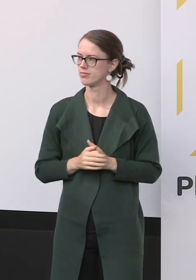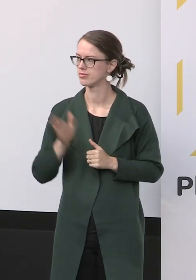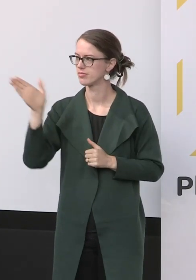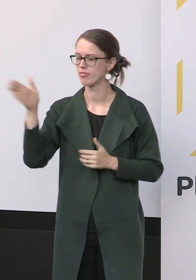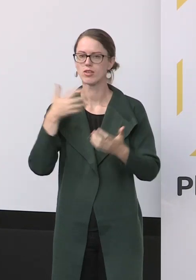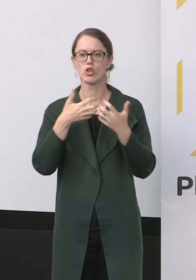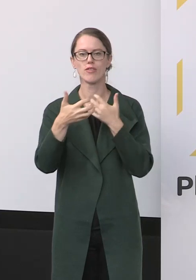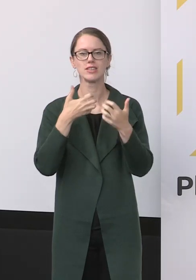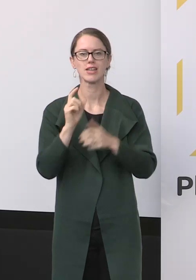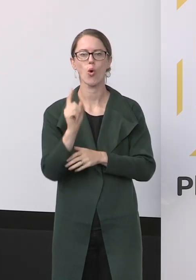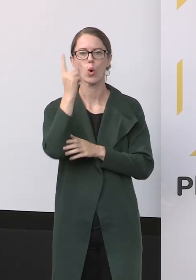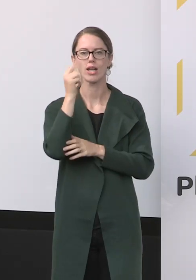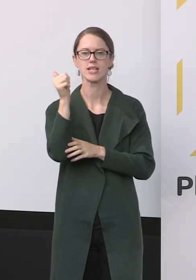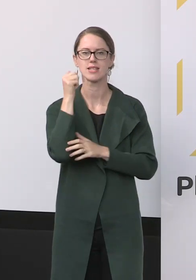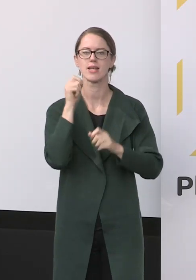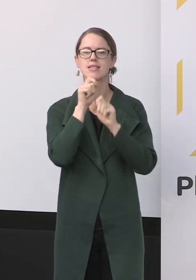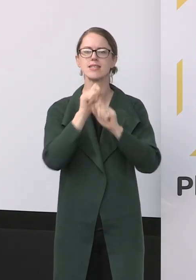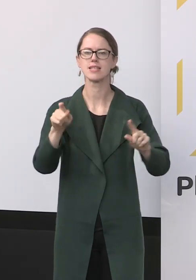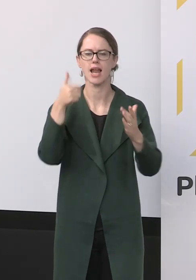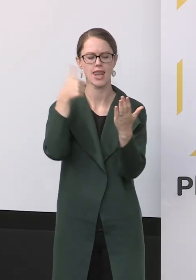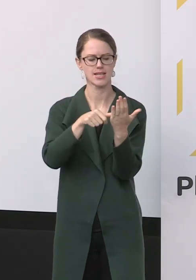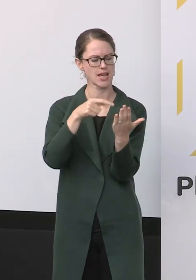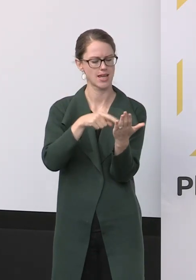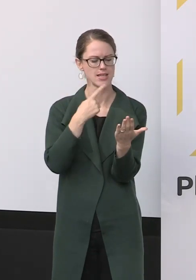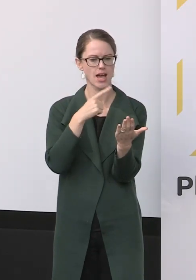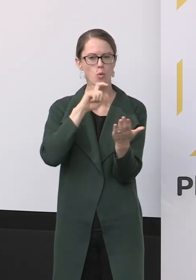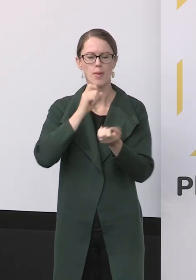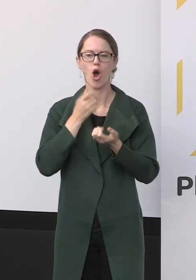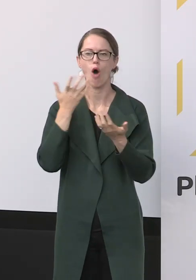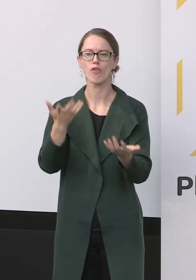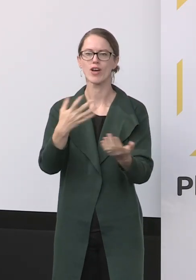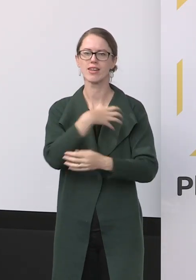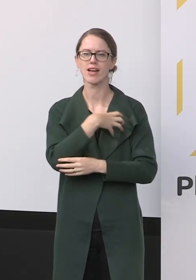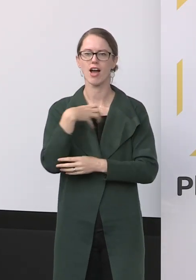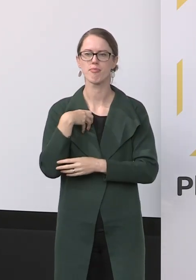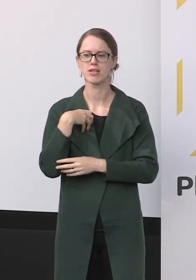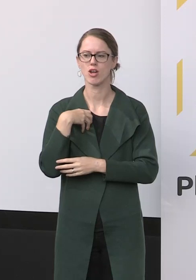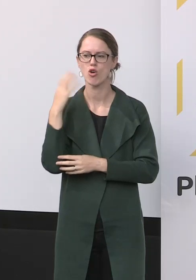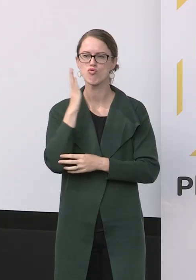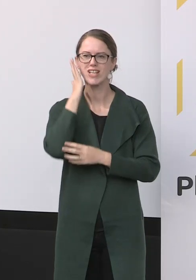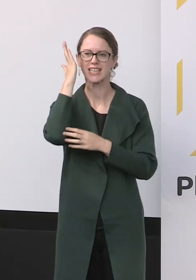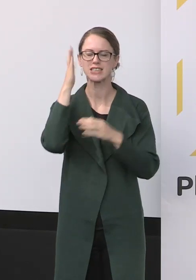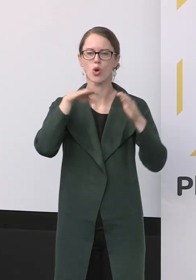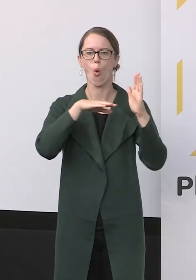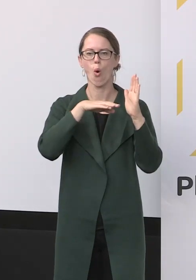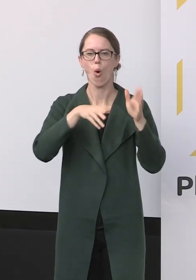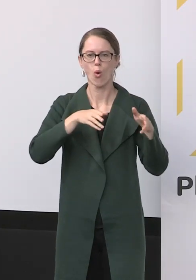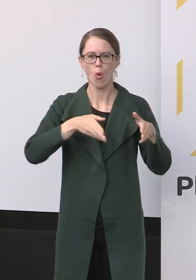response to COVID-19, and in terms of opening up travel, but I haven't received specific advice on that yet.